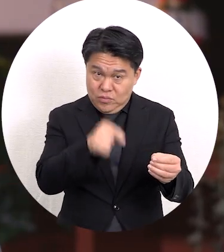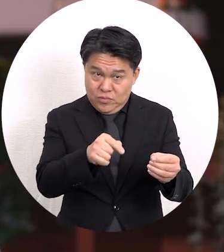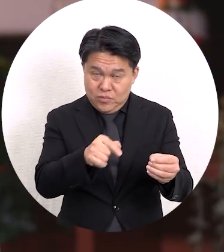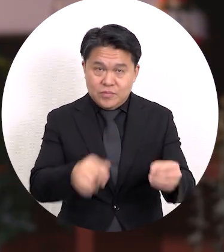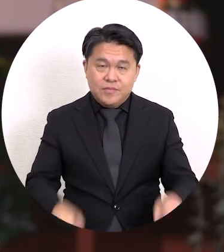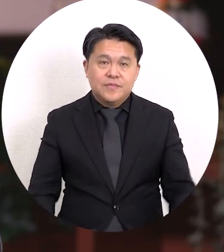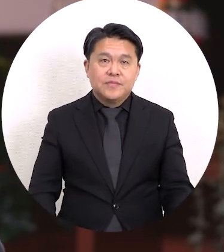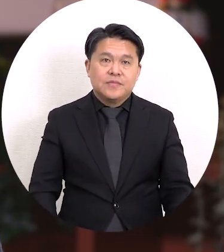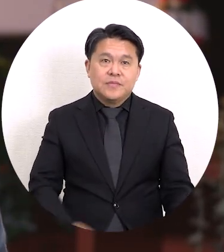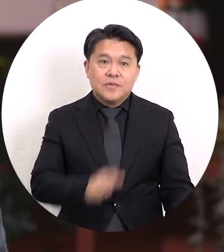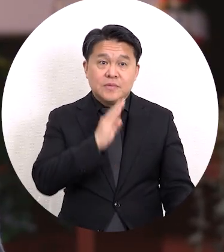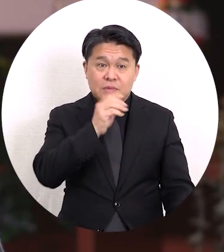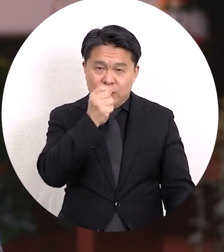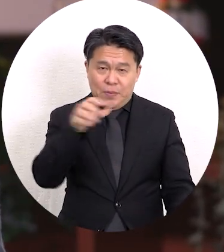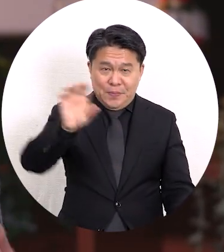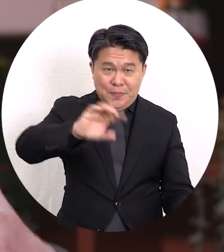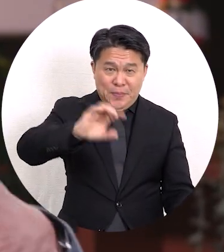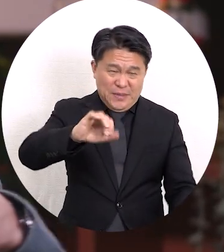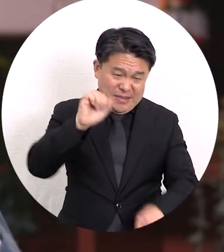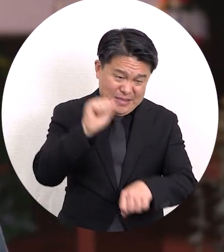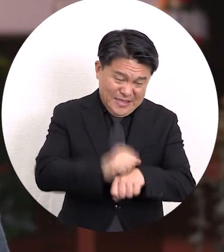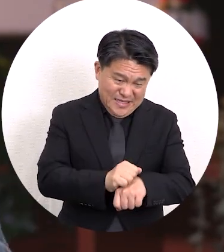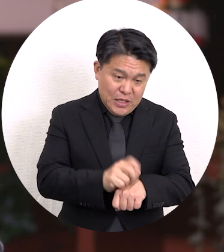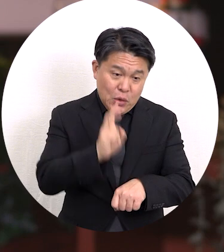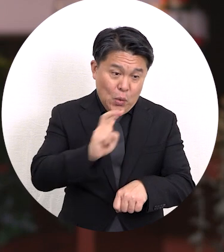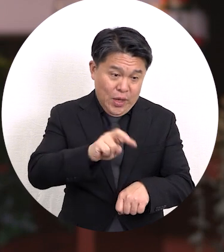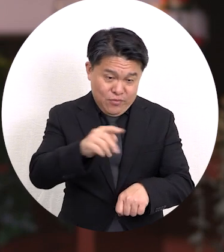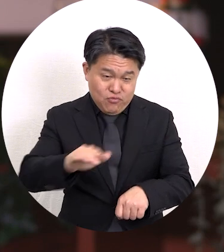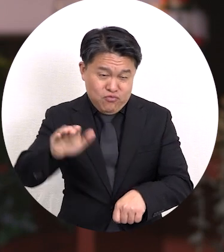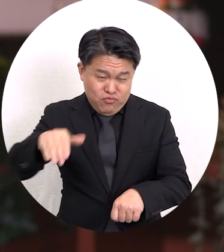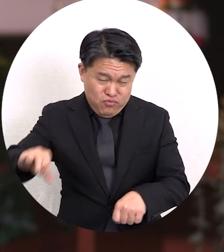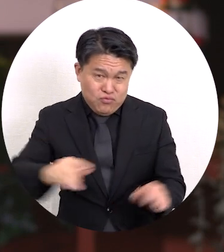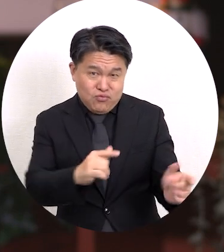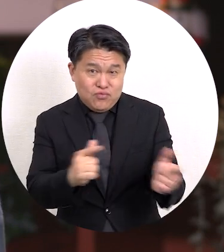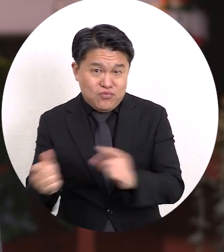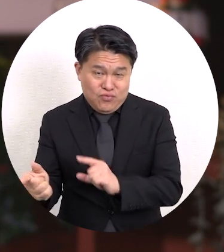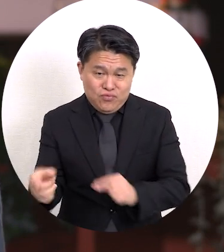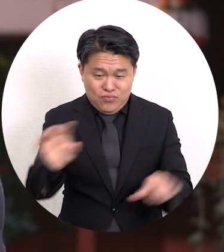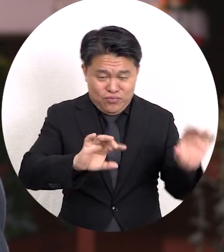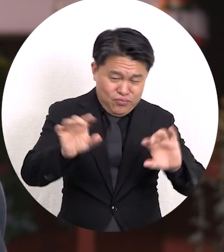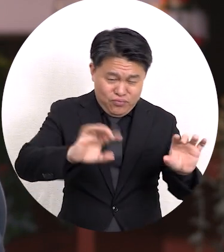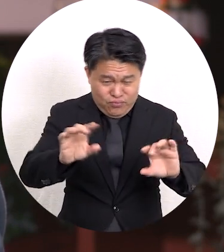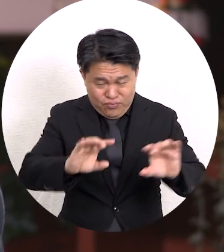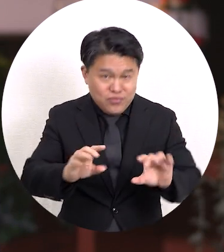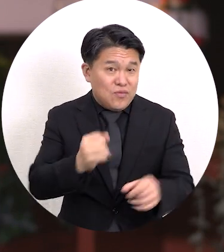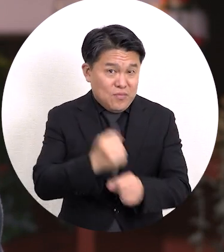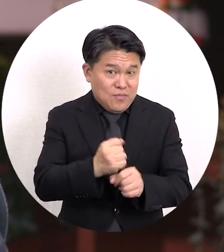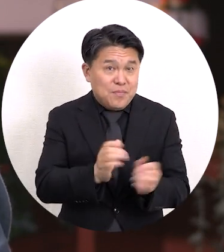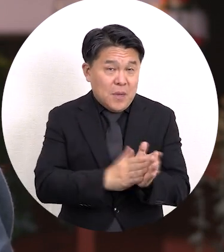amazing seasoning, this incredible recipe. When you add that seasoning,